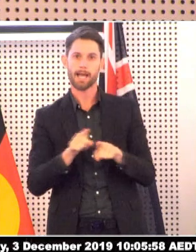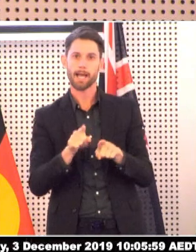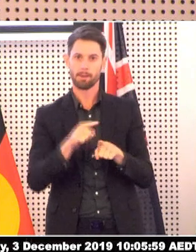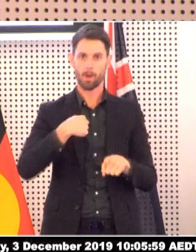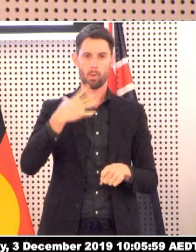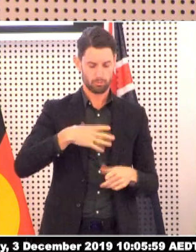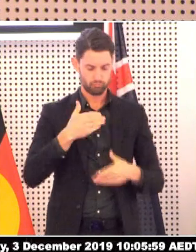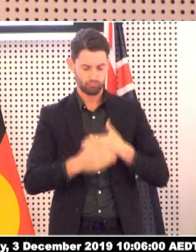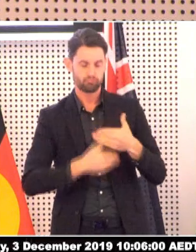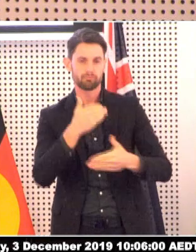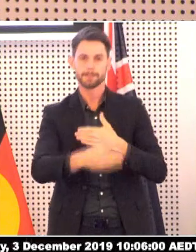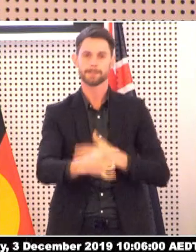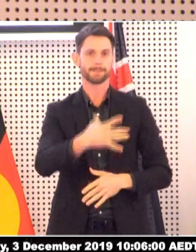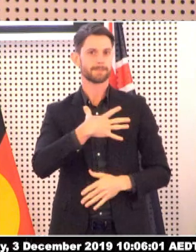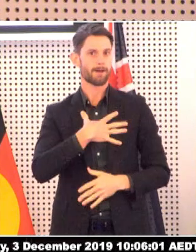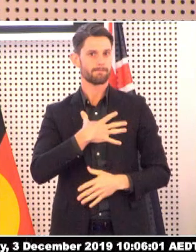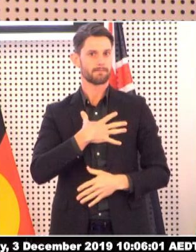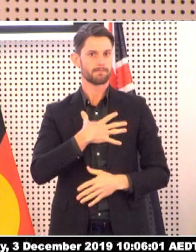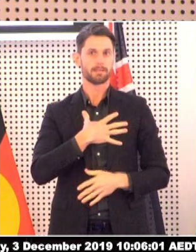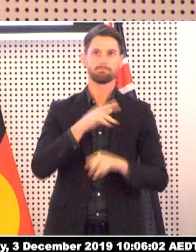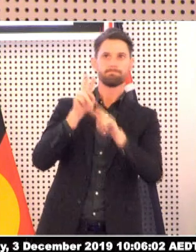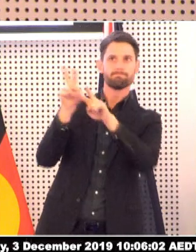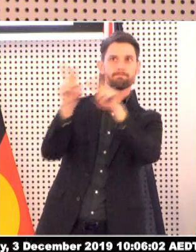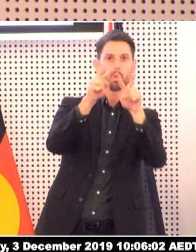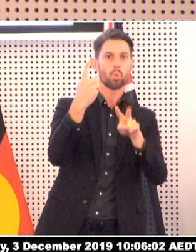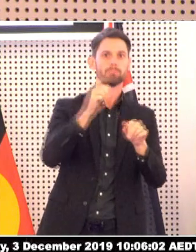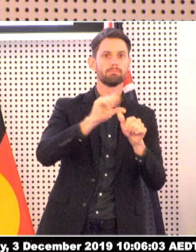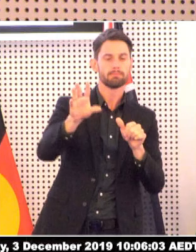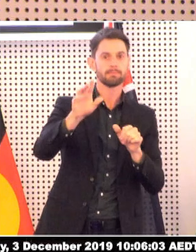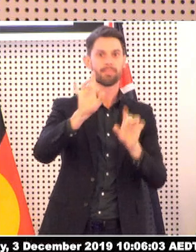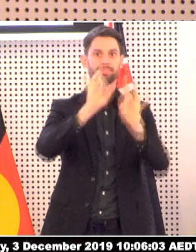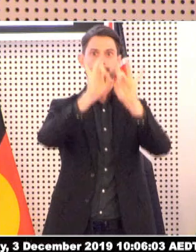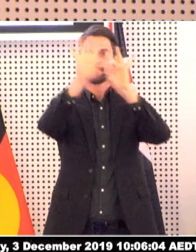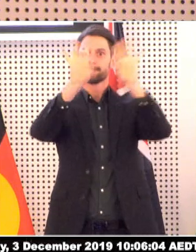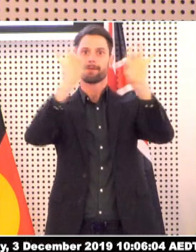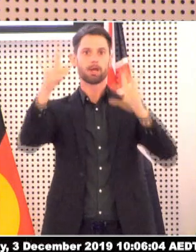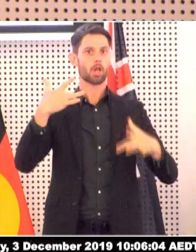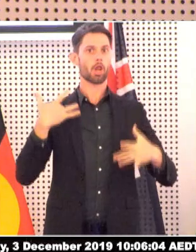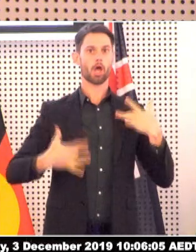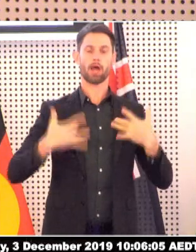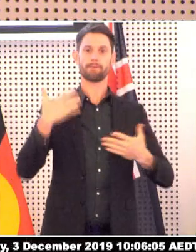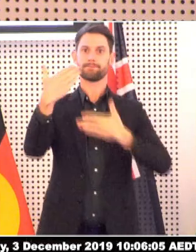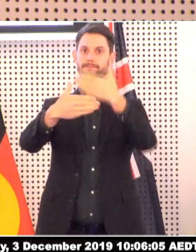with a strong sense of autonomy, independence and commitment to equality.